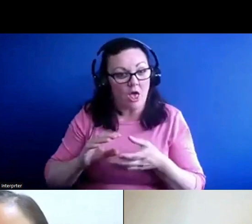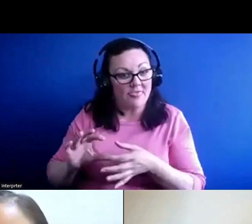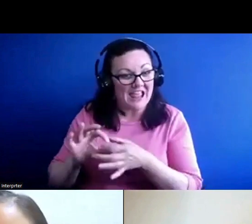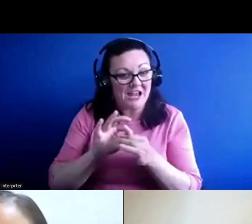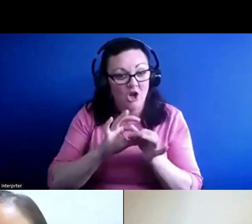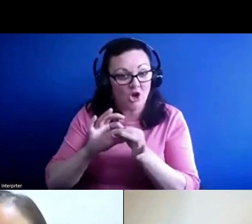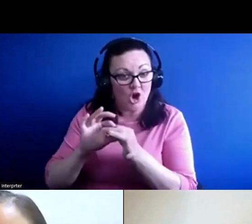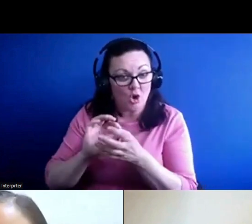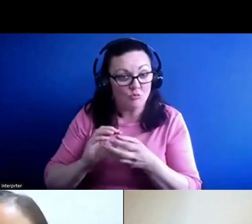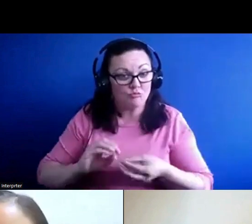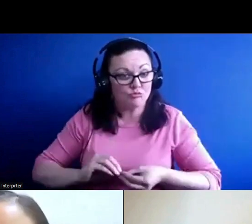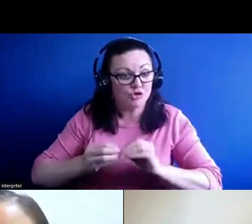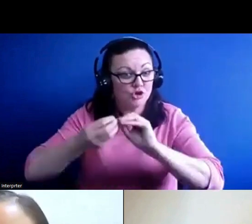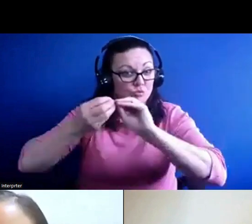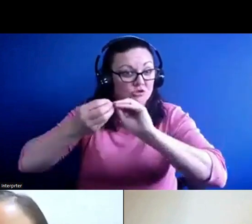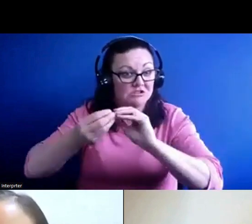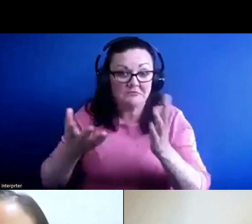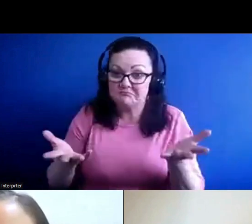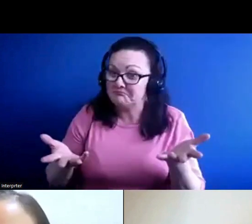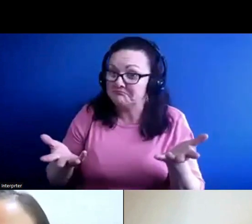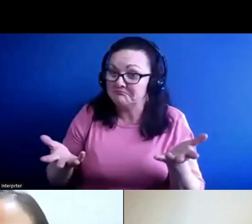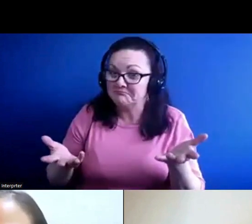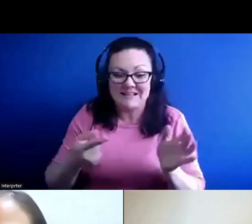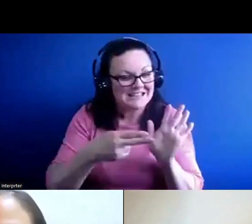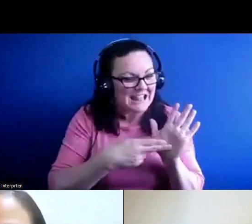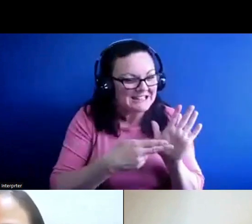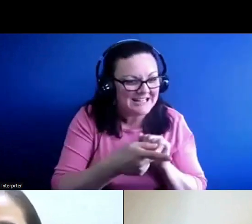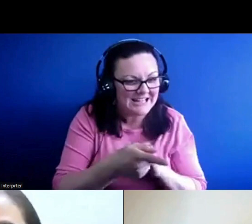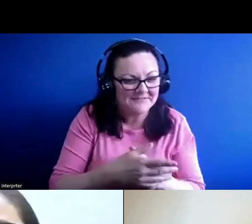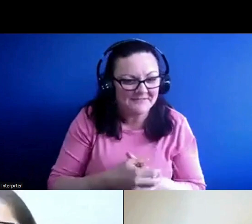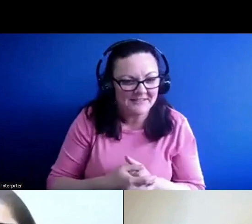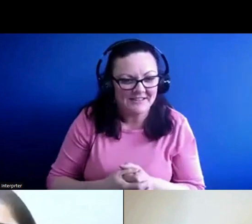Nancy? >>: What do